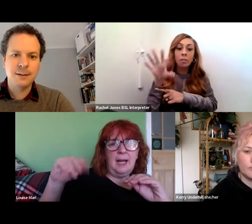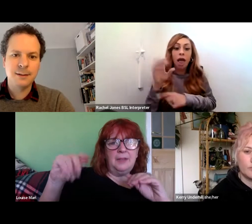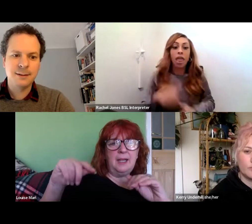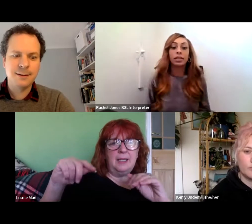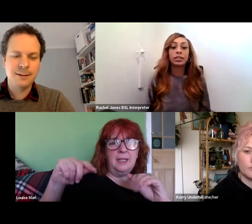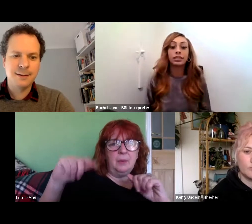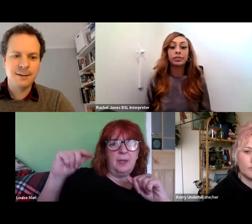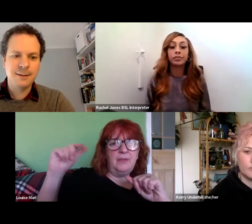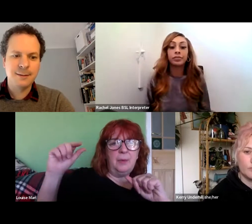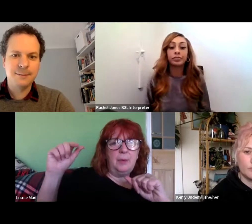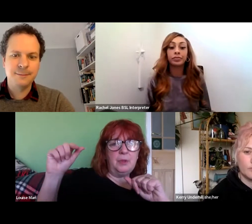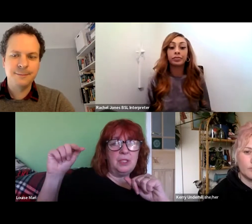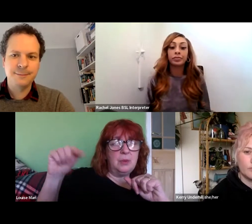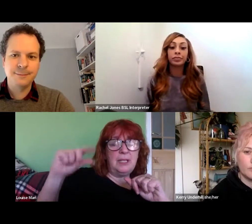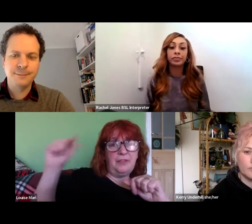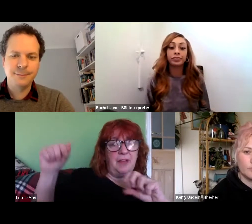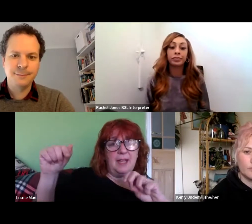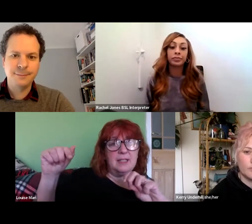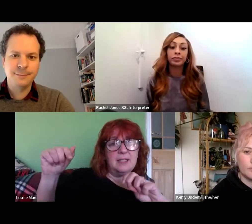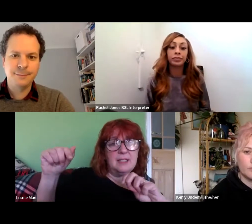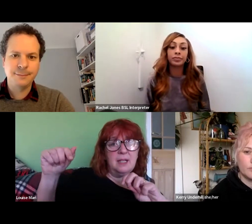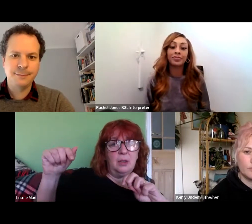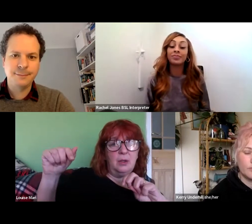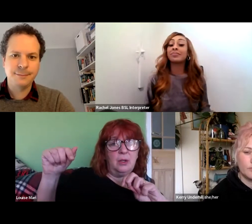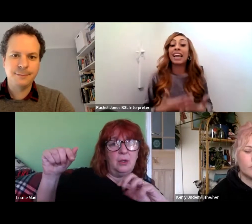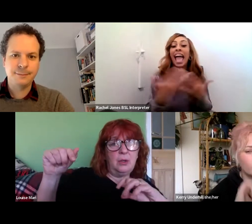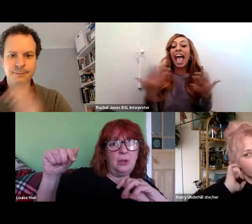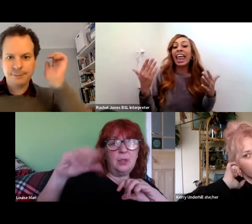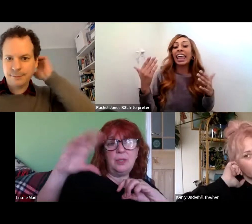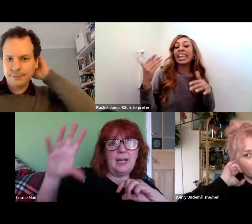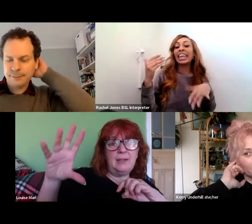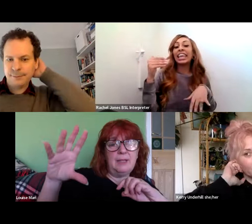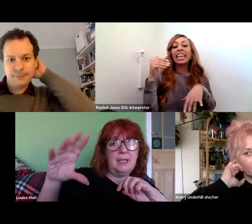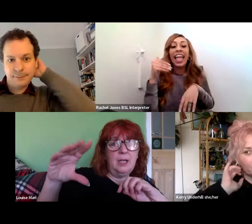and then whenever we want to do any effects or show the gallery,